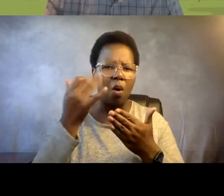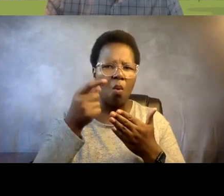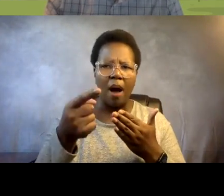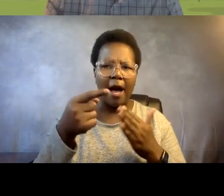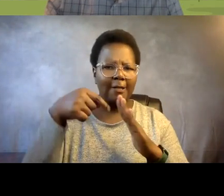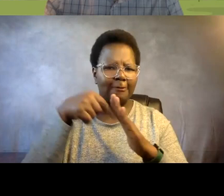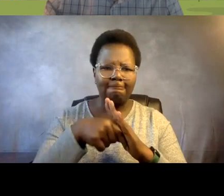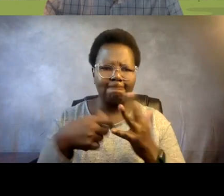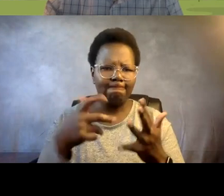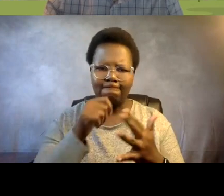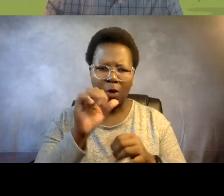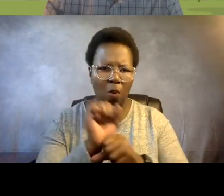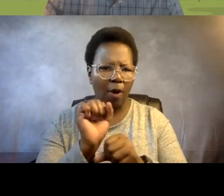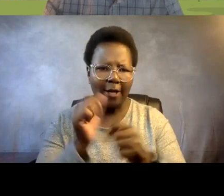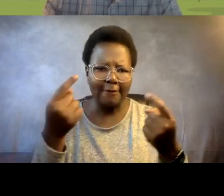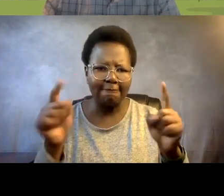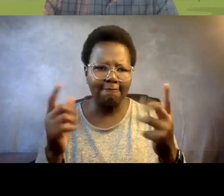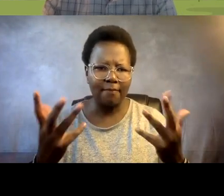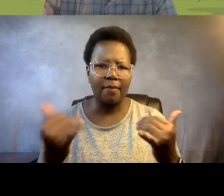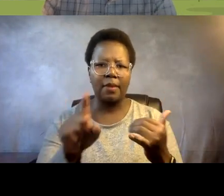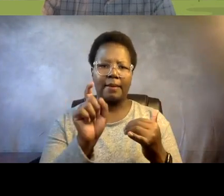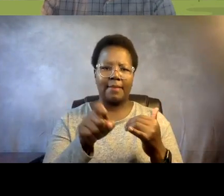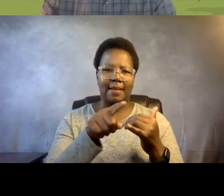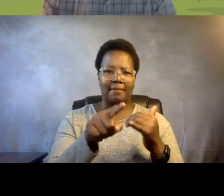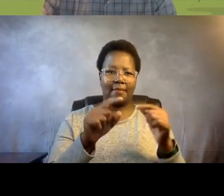can click using the mouse Inspector or I can right click on an element and select Inspect